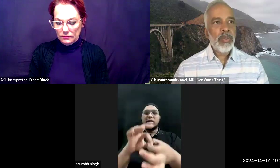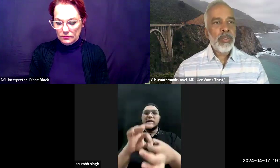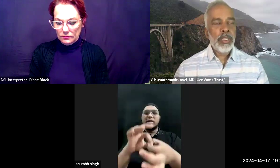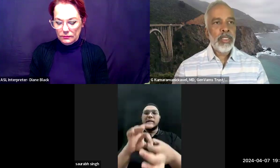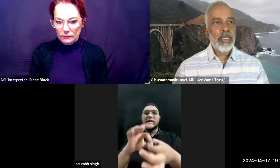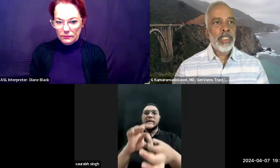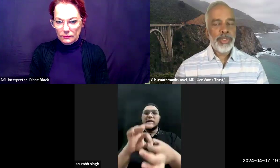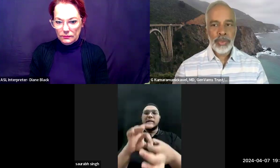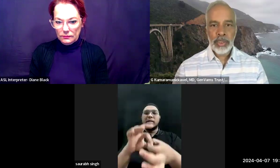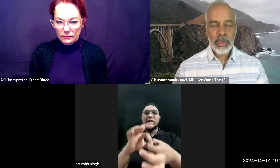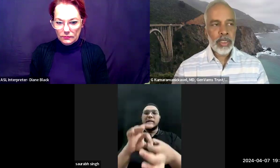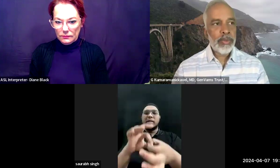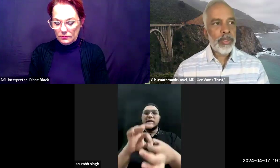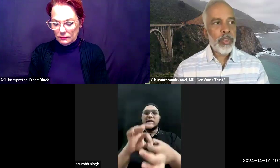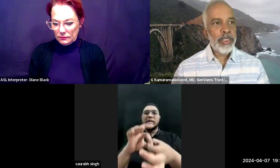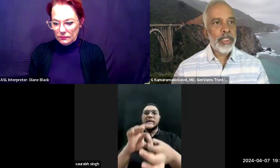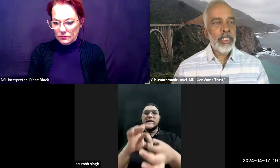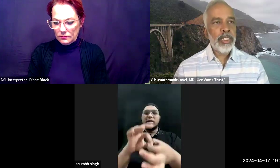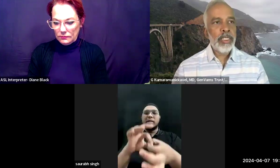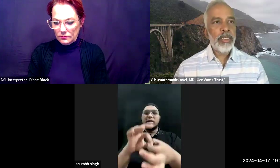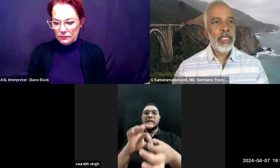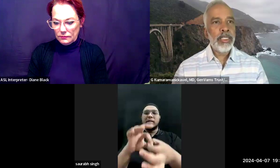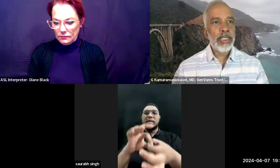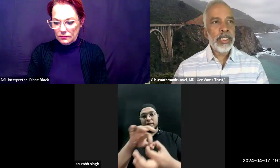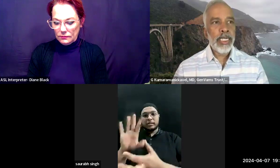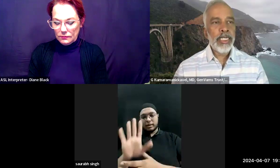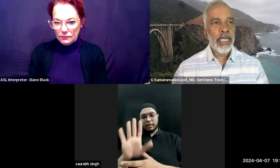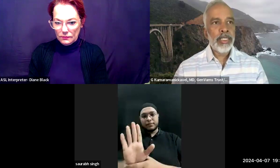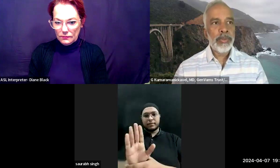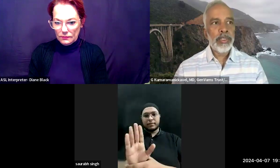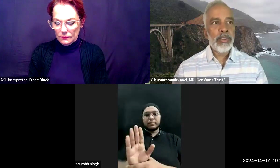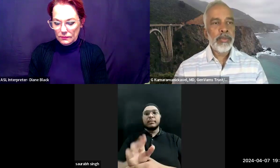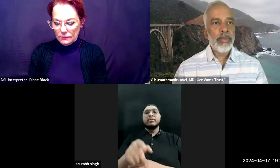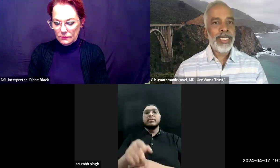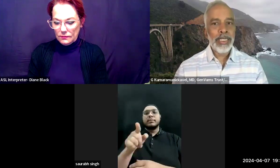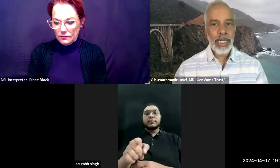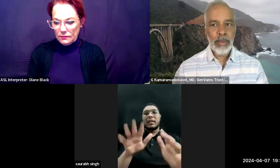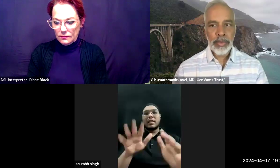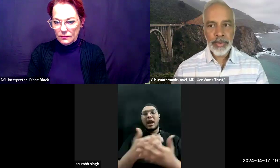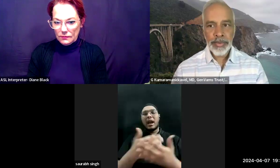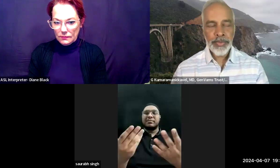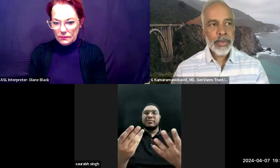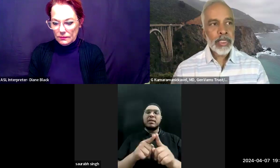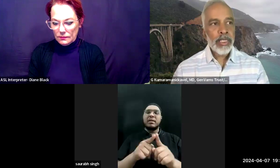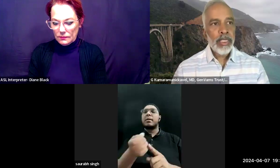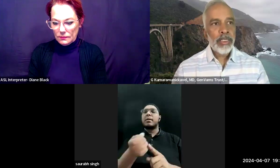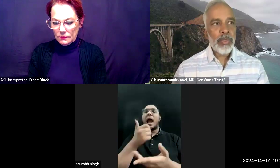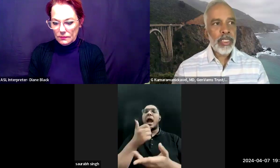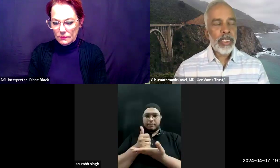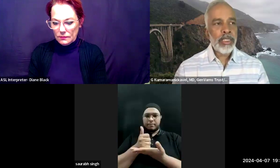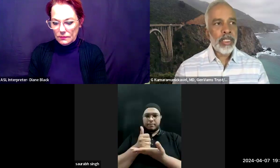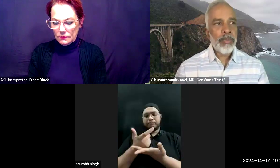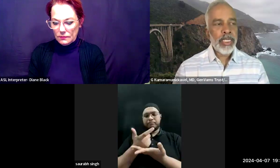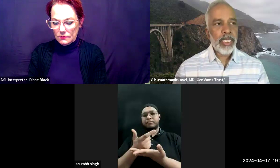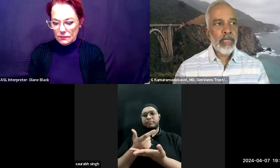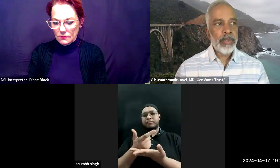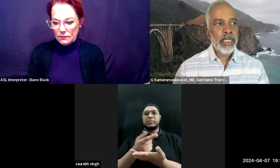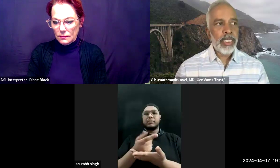own issues for which there isn't any kind of a medical help. So there isn't a medical help, that